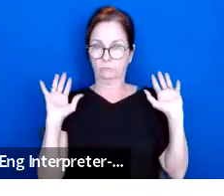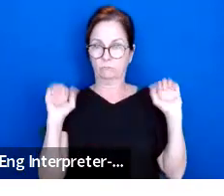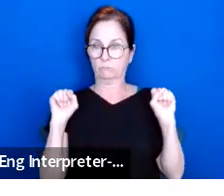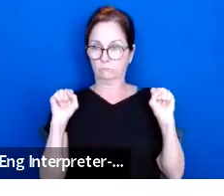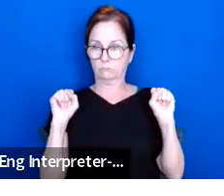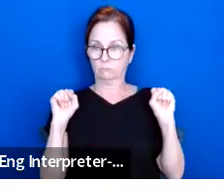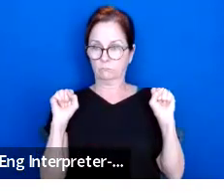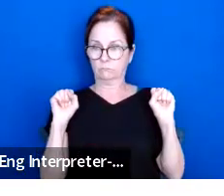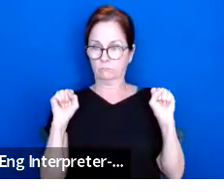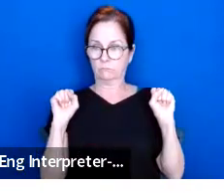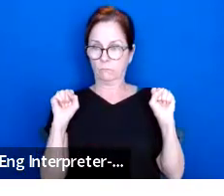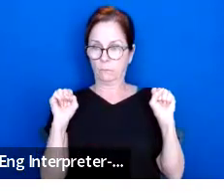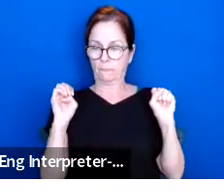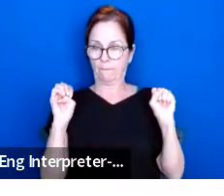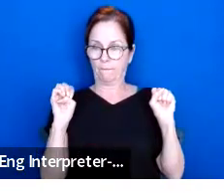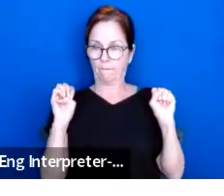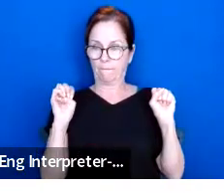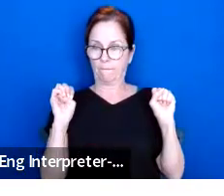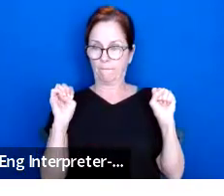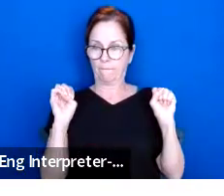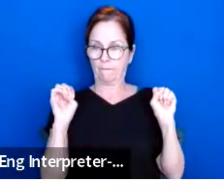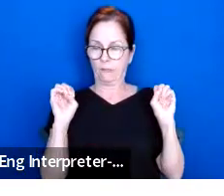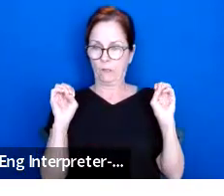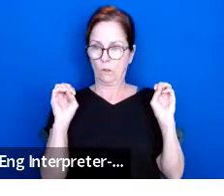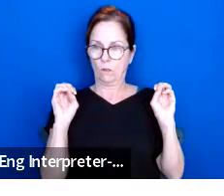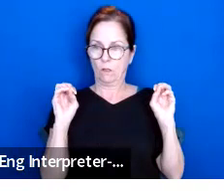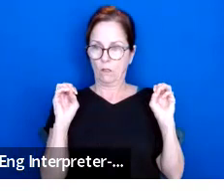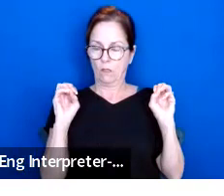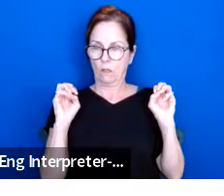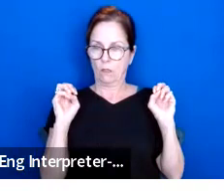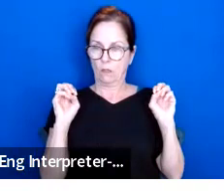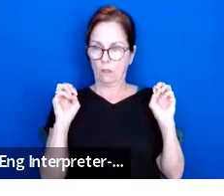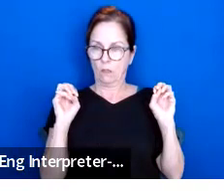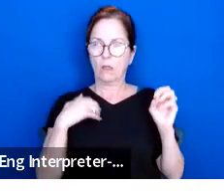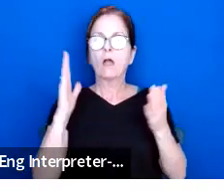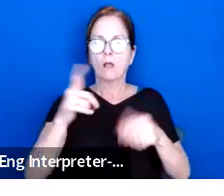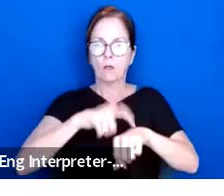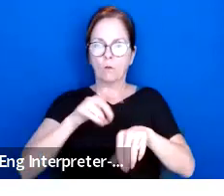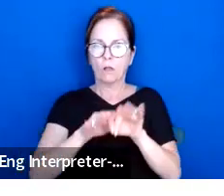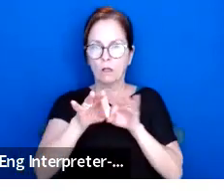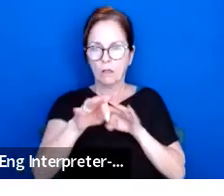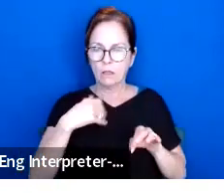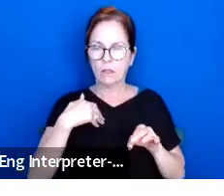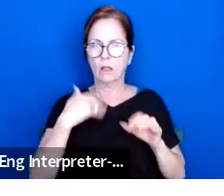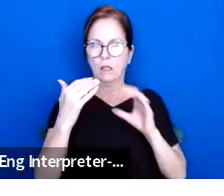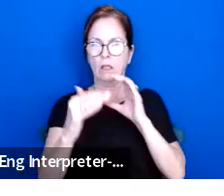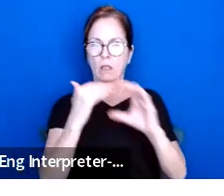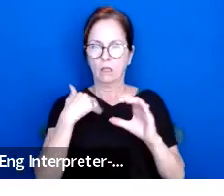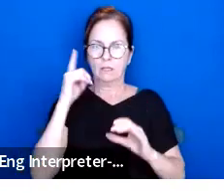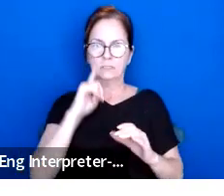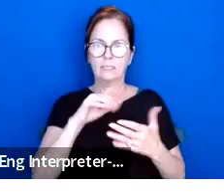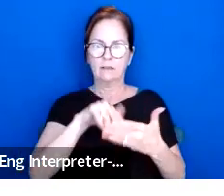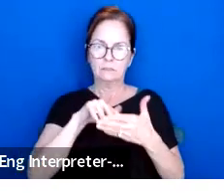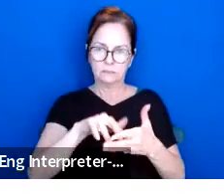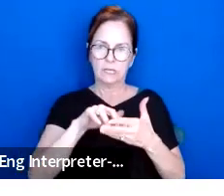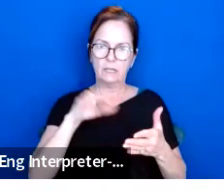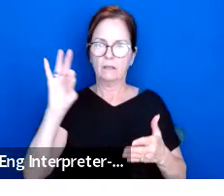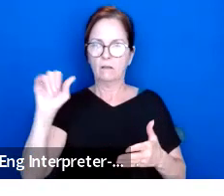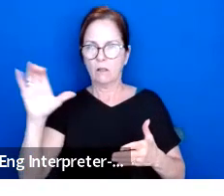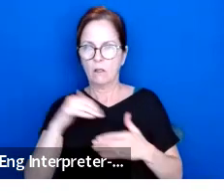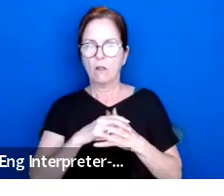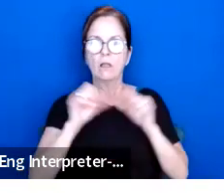I was just aware we're gonna go over the time, but what we can do is, we have the emails of lot of our death studies faculty as well, and we can email them and ask them to contact us.